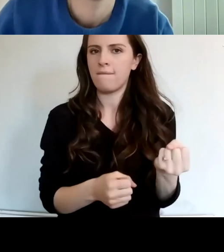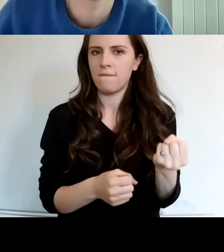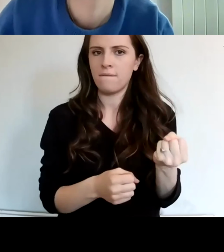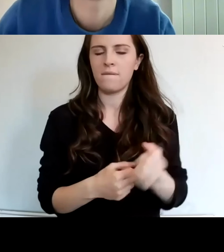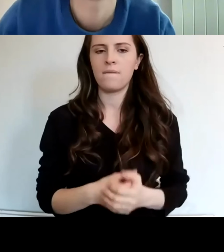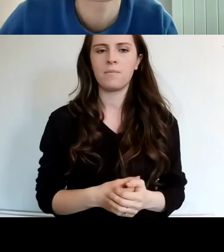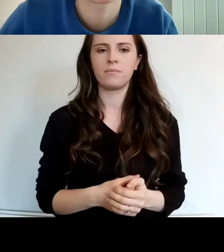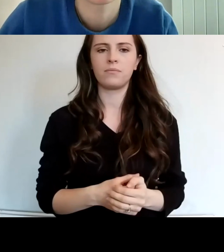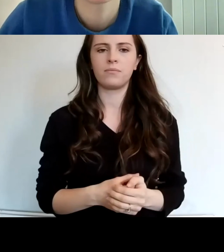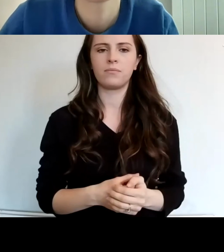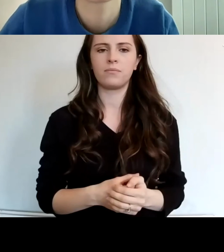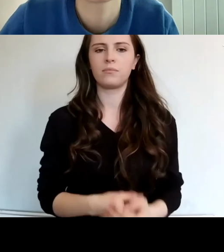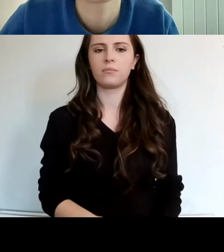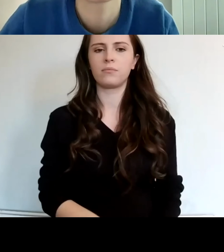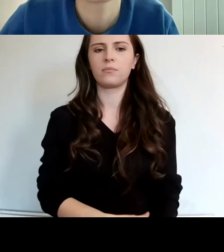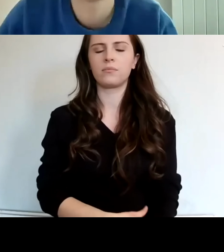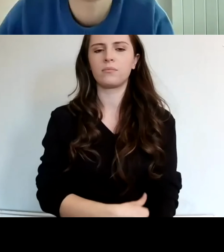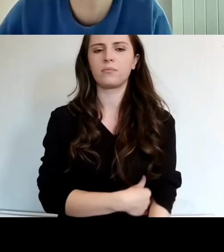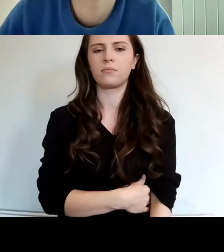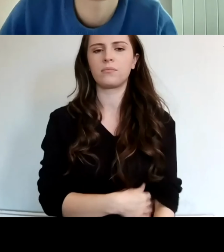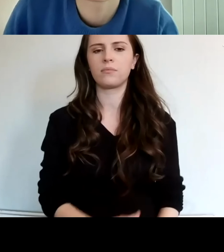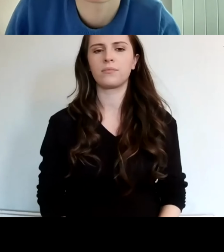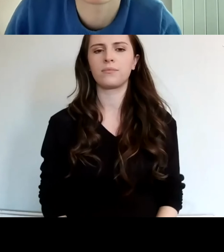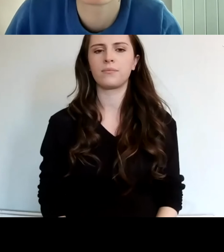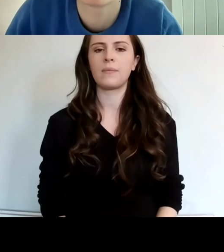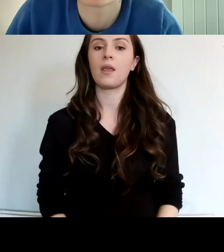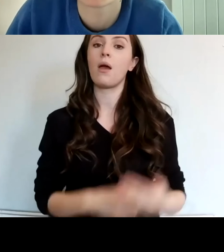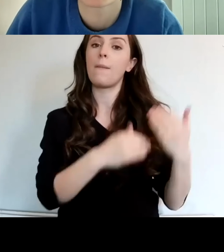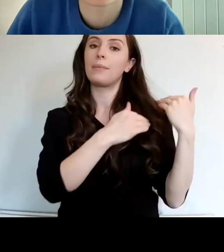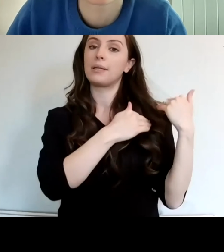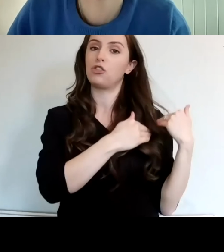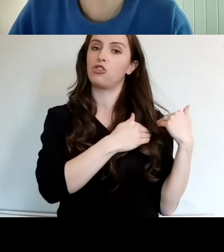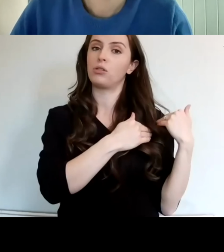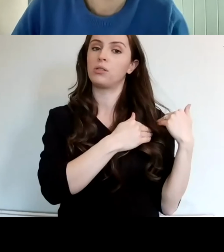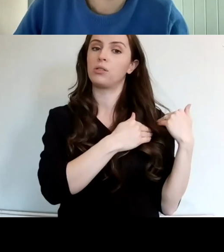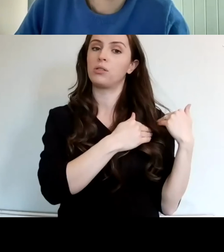In terms of the obligations for public bodies, so...